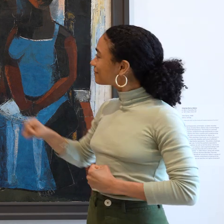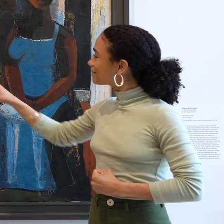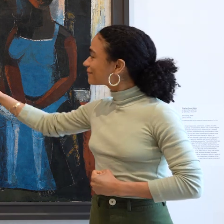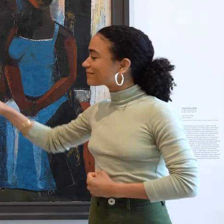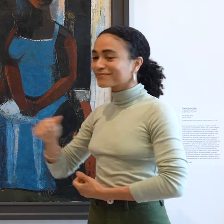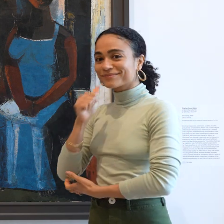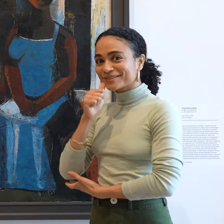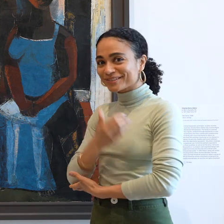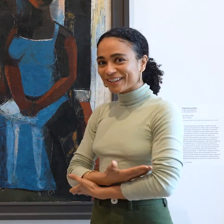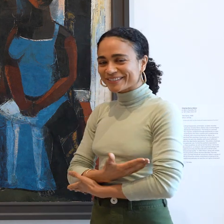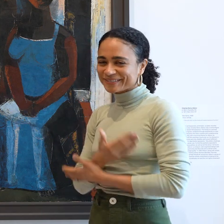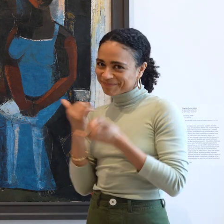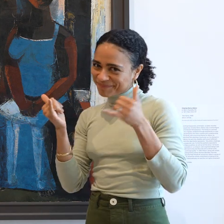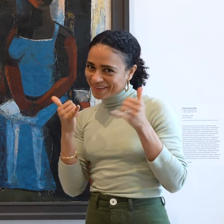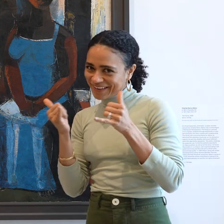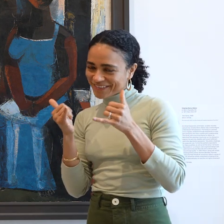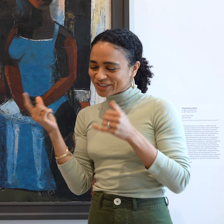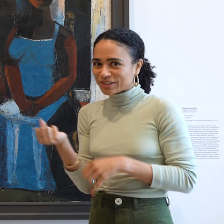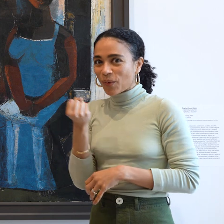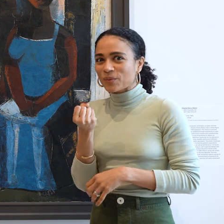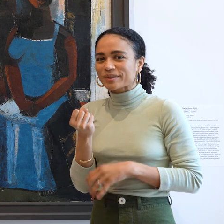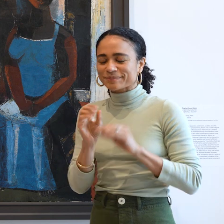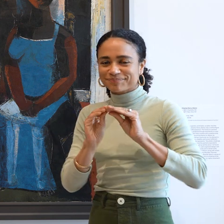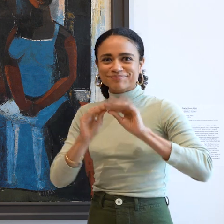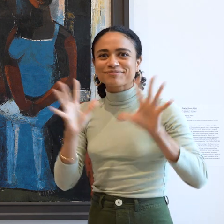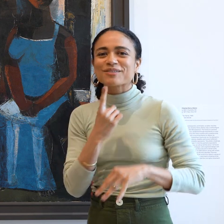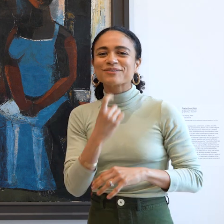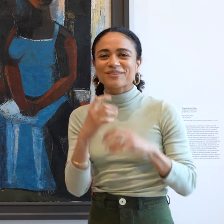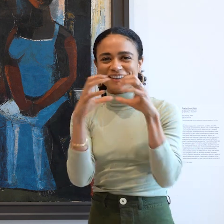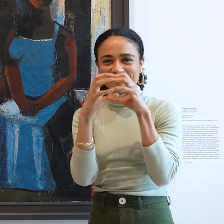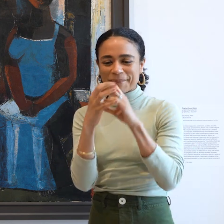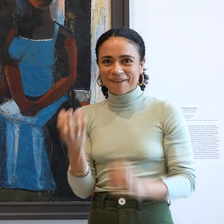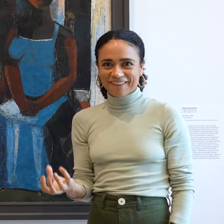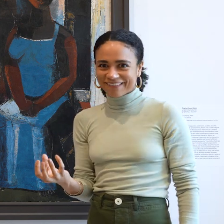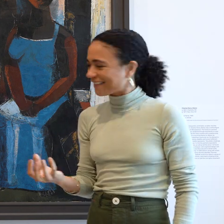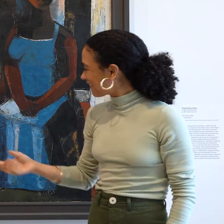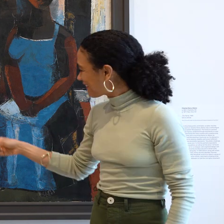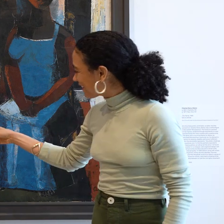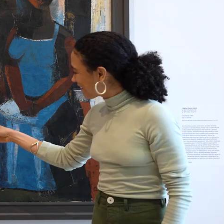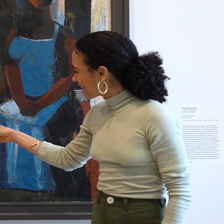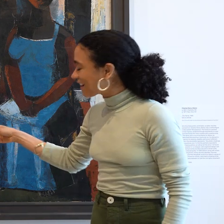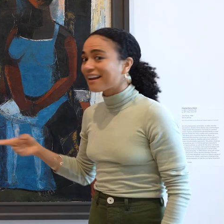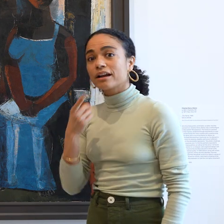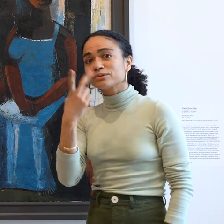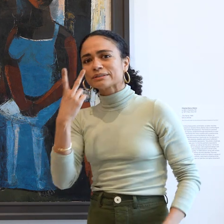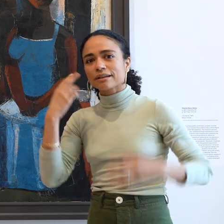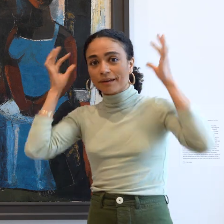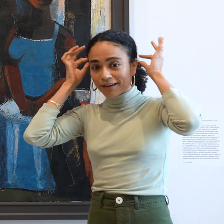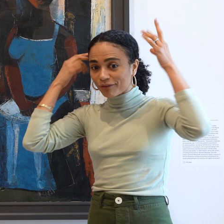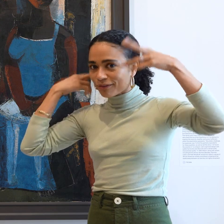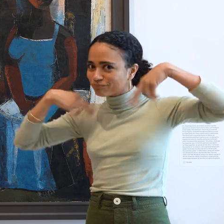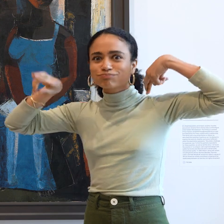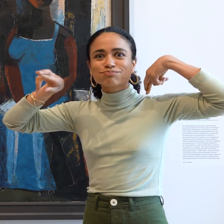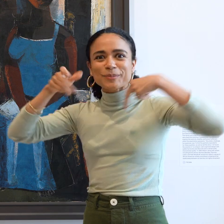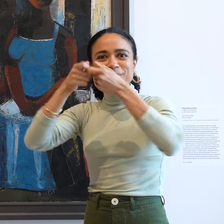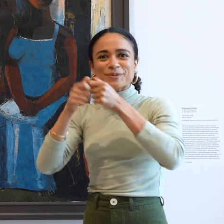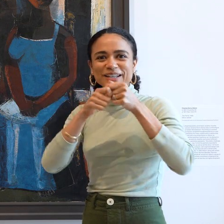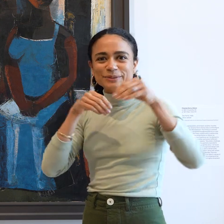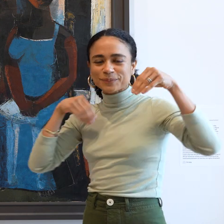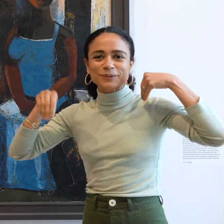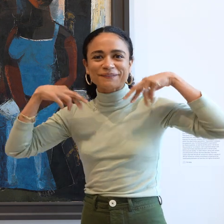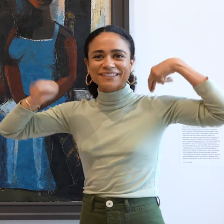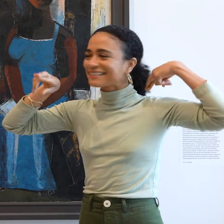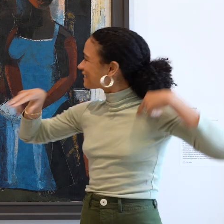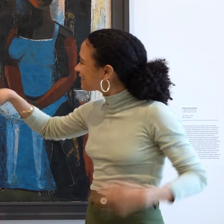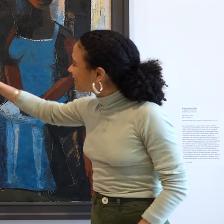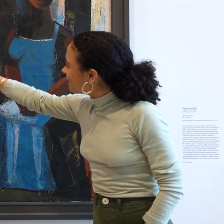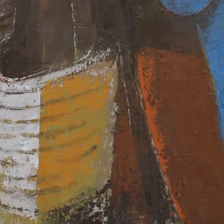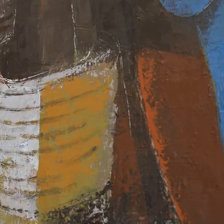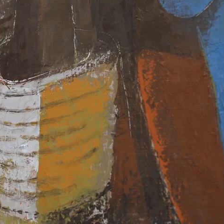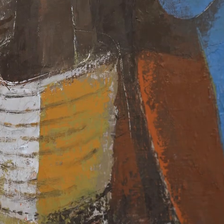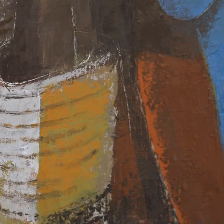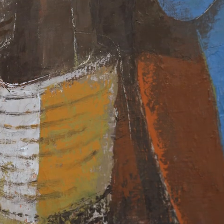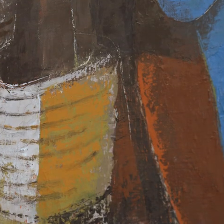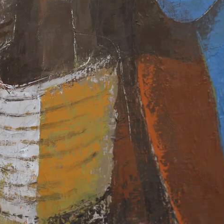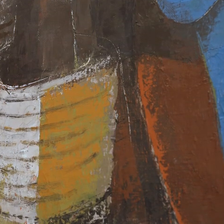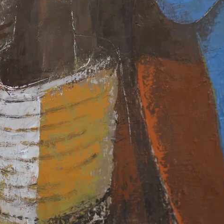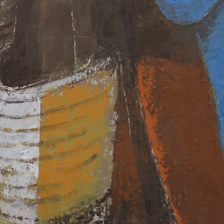But the girl appears playful, grabbing at a red ball, her braids in motion.